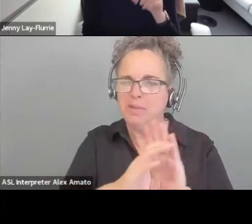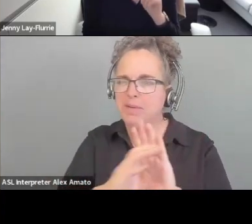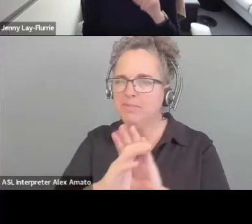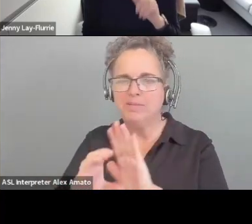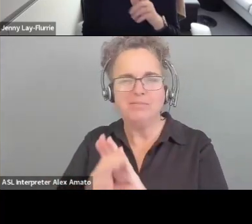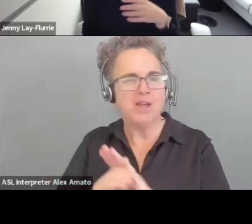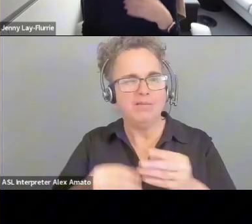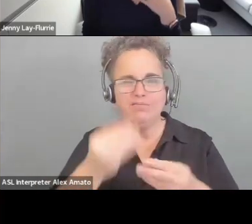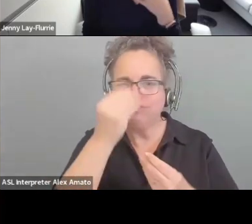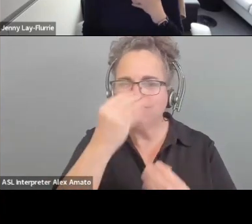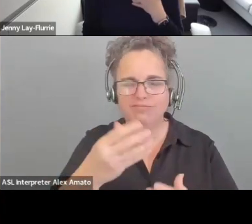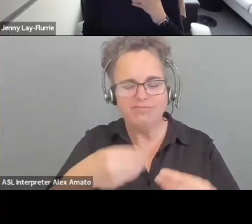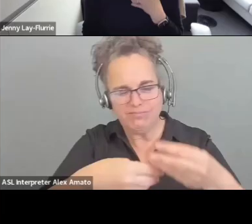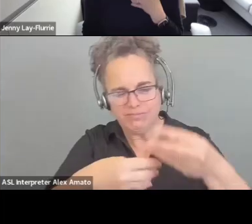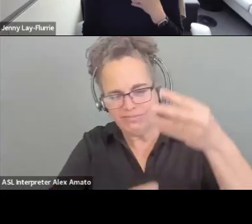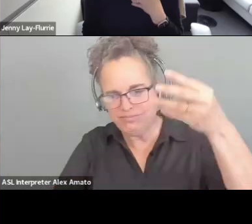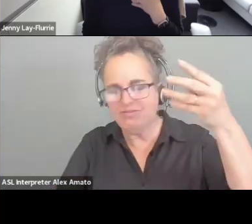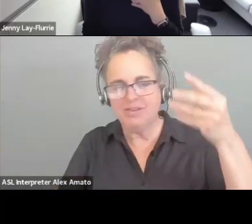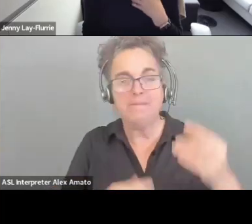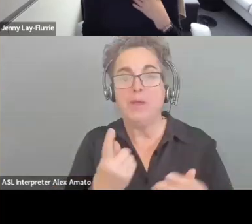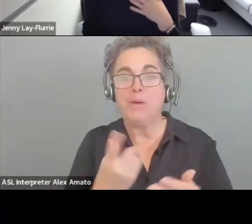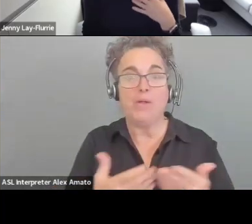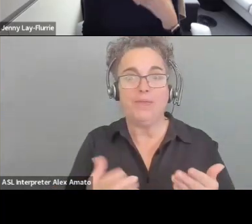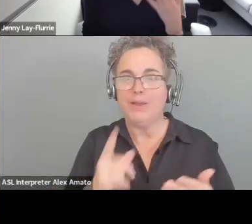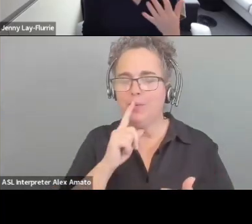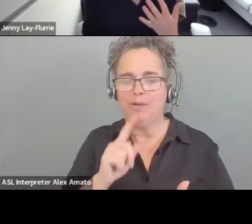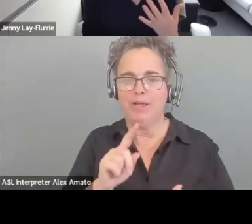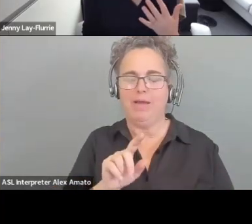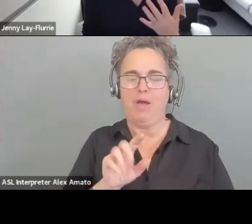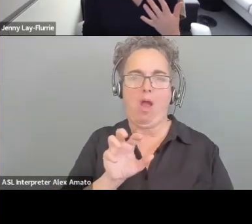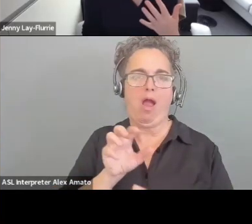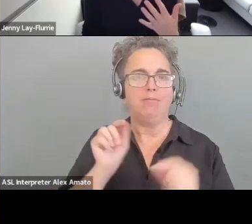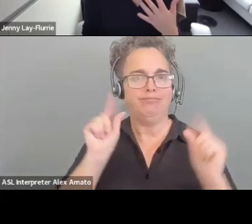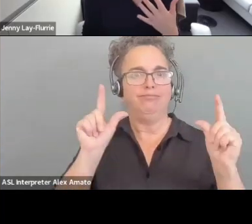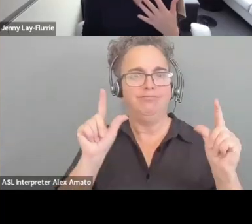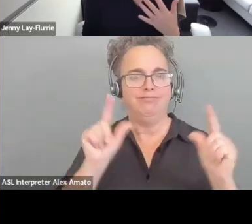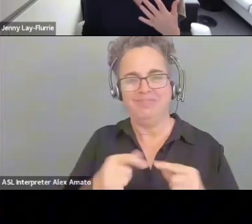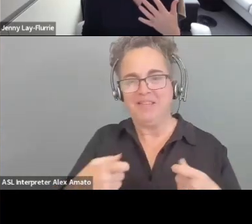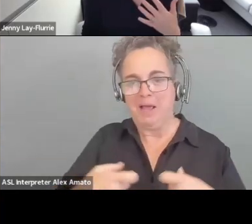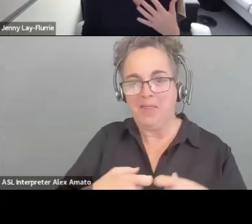The one that got me that I didn't realize was that the electric toothbrush 1927